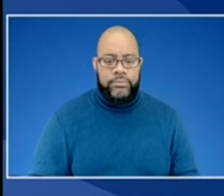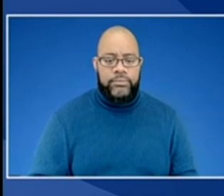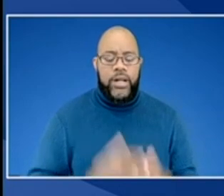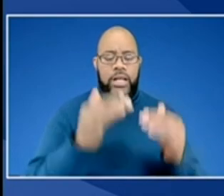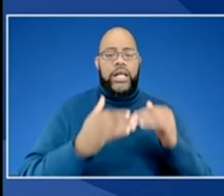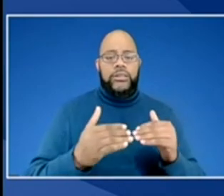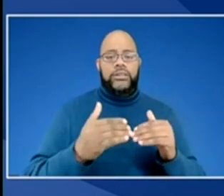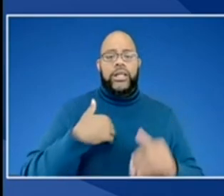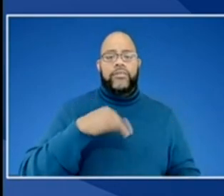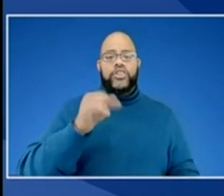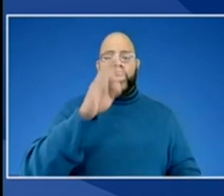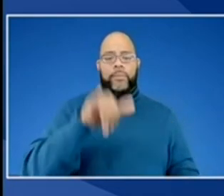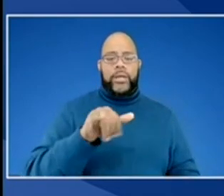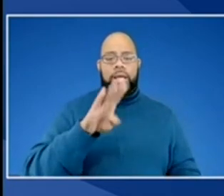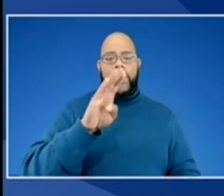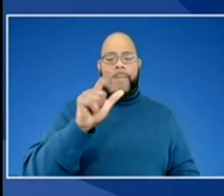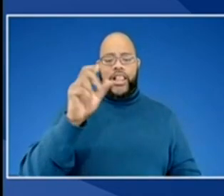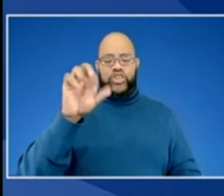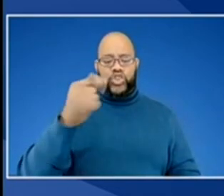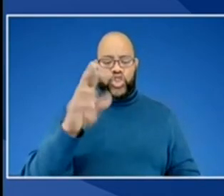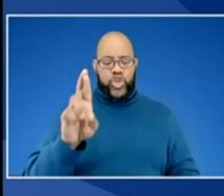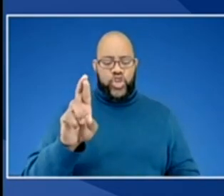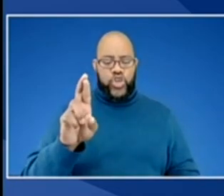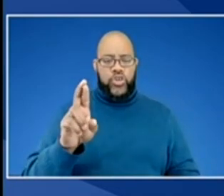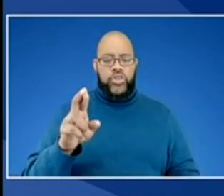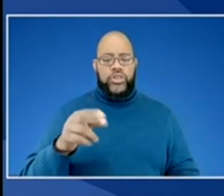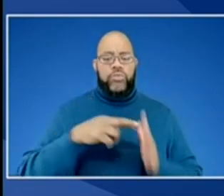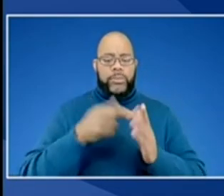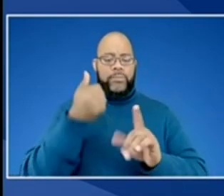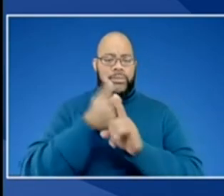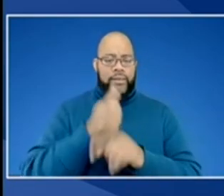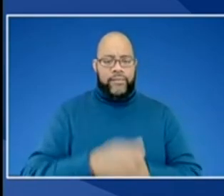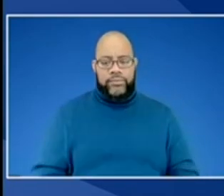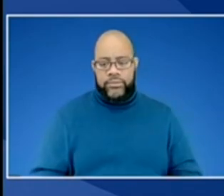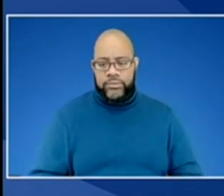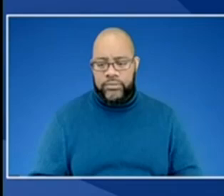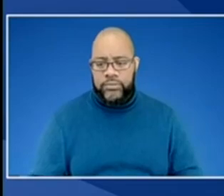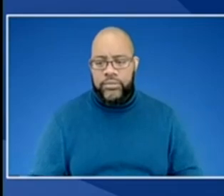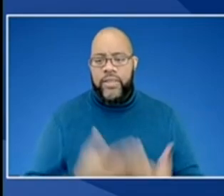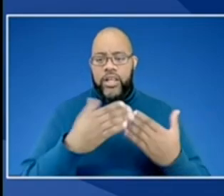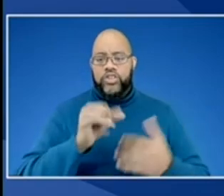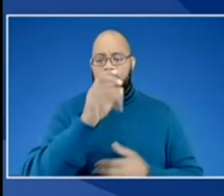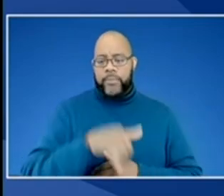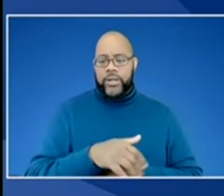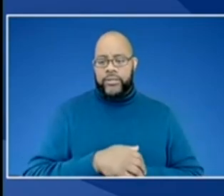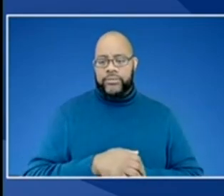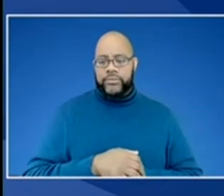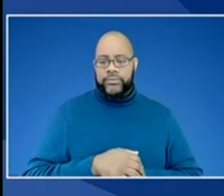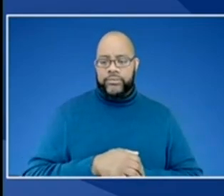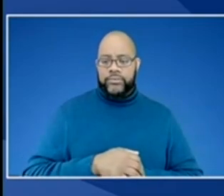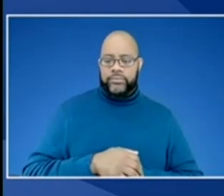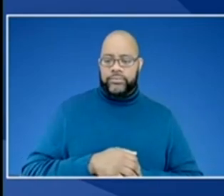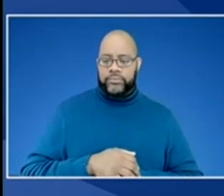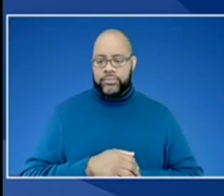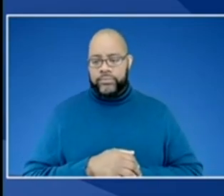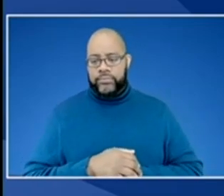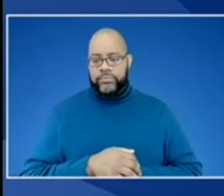Jeremy Belanger, who's here representing himself. Thank you, Jeremy- or thank you, Brady. Jeremy, can you hear me?